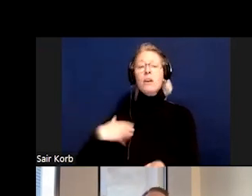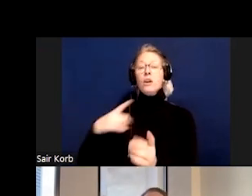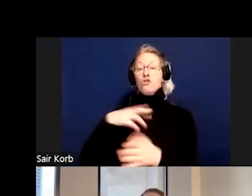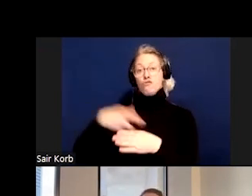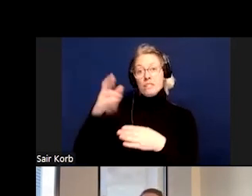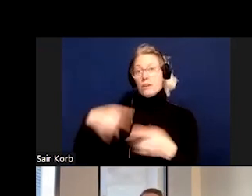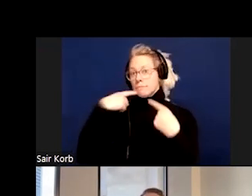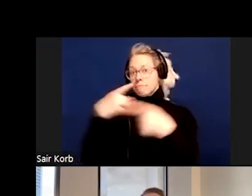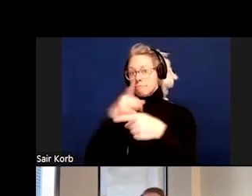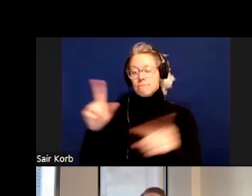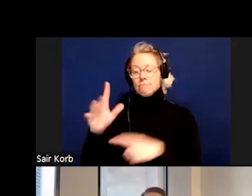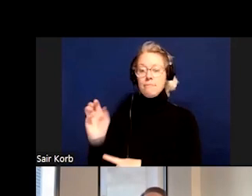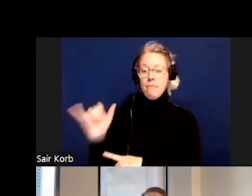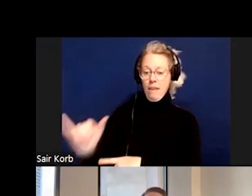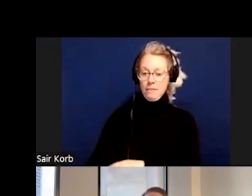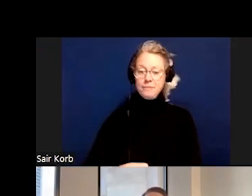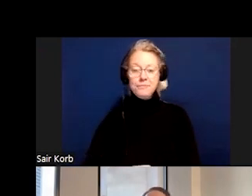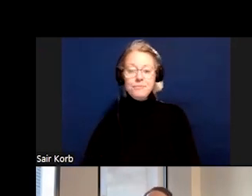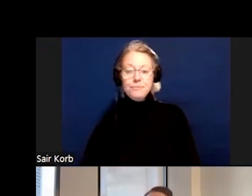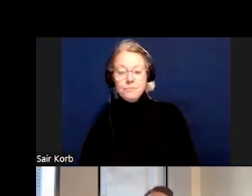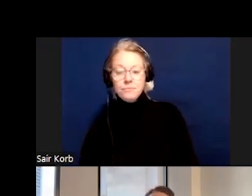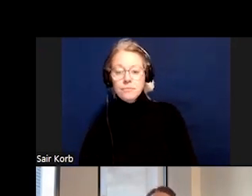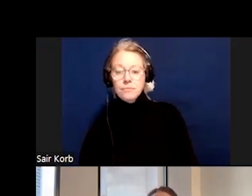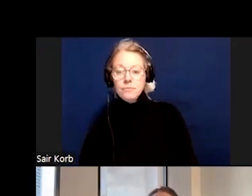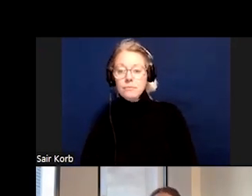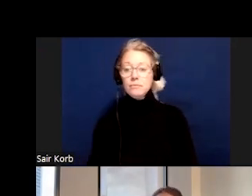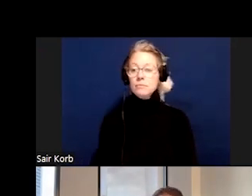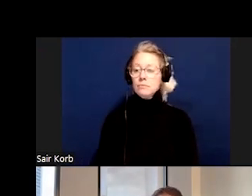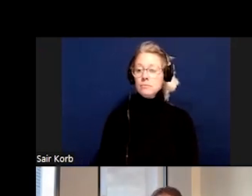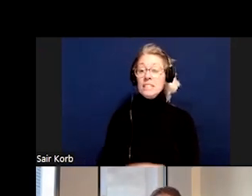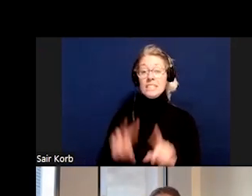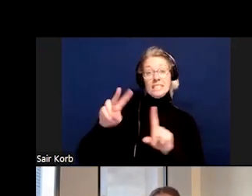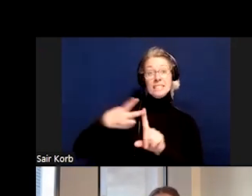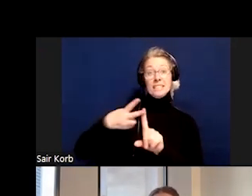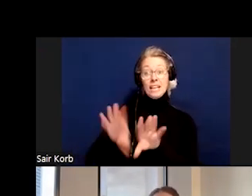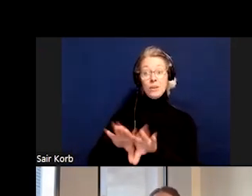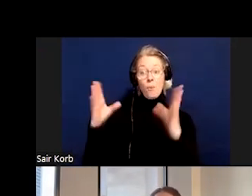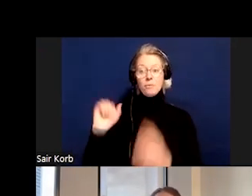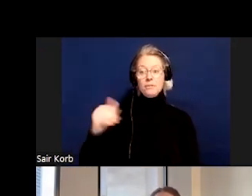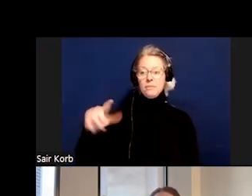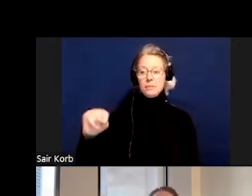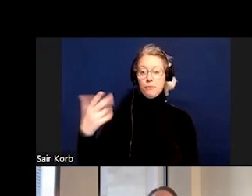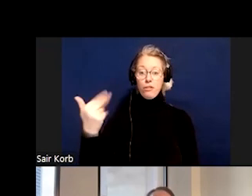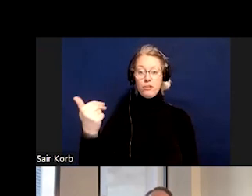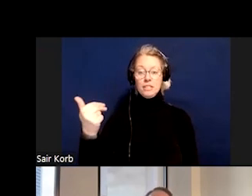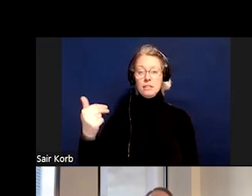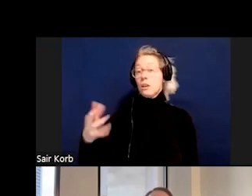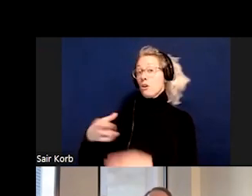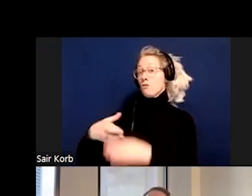$450,000. While this program does receive a high volume of applications, our recent